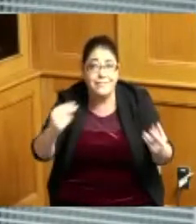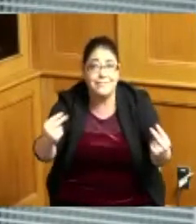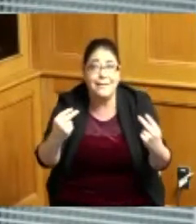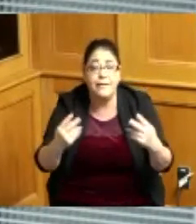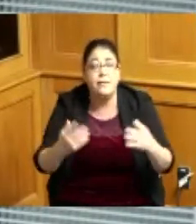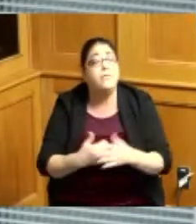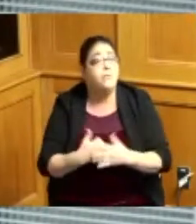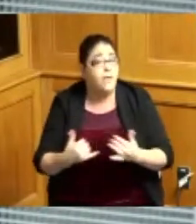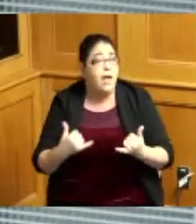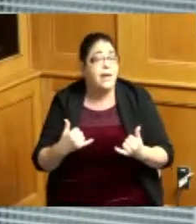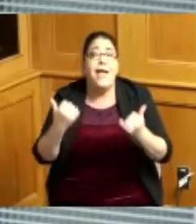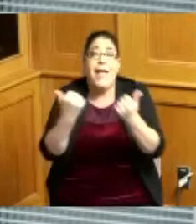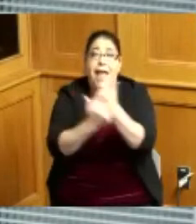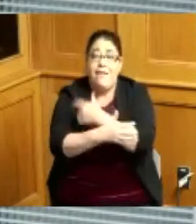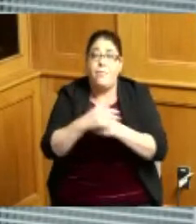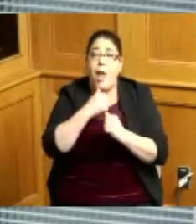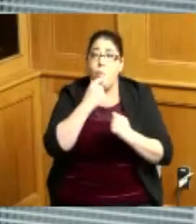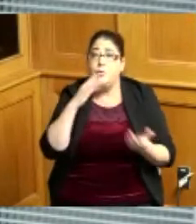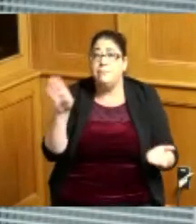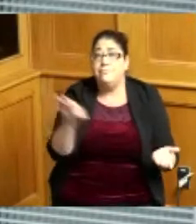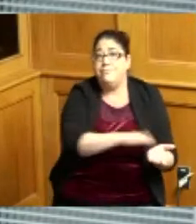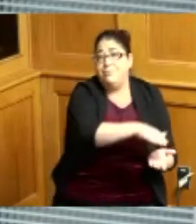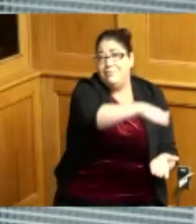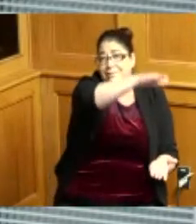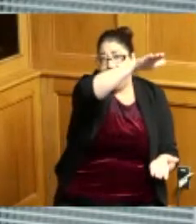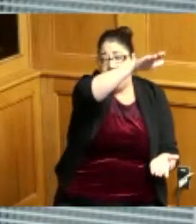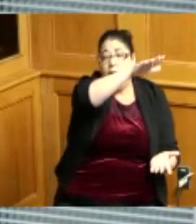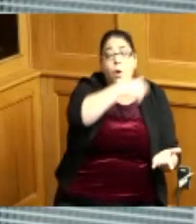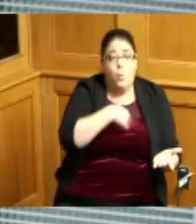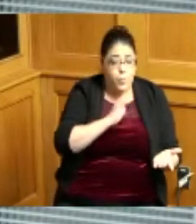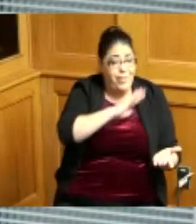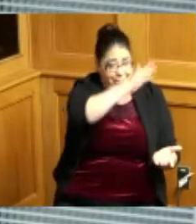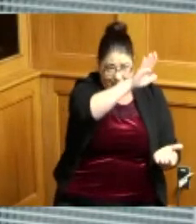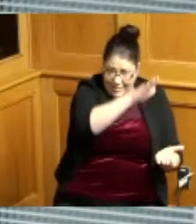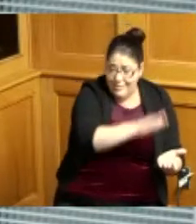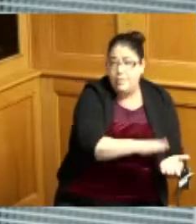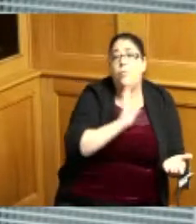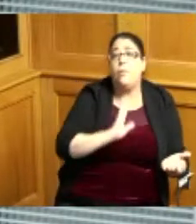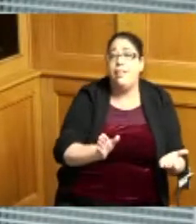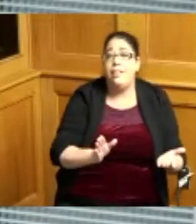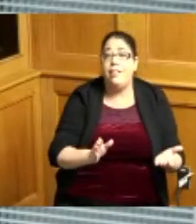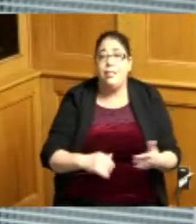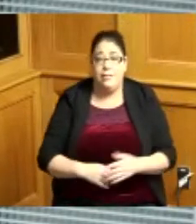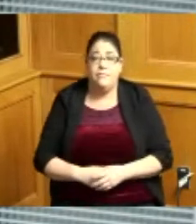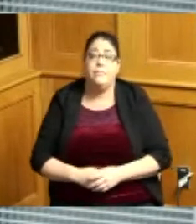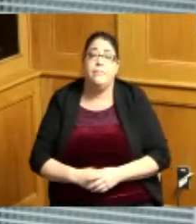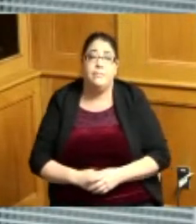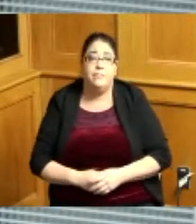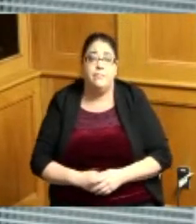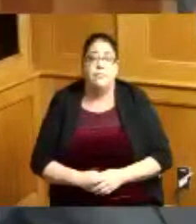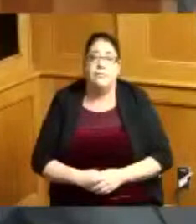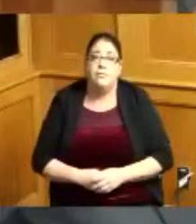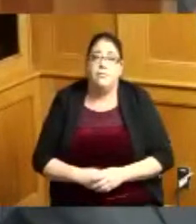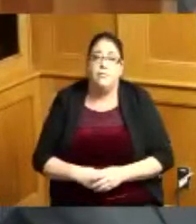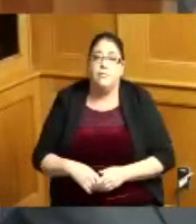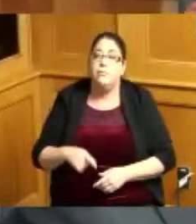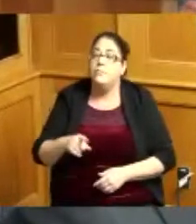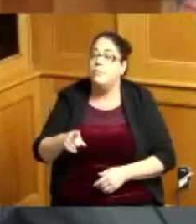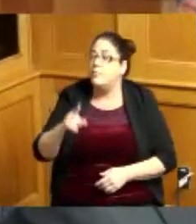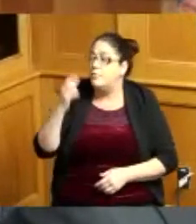currently in the pipeline we are confident we can handle that based on our projections and when so and part of the reason I'm asking is because not only do we have these funds